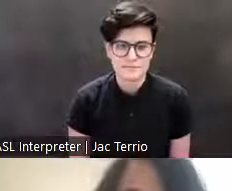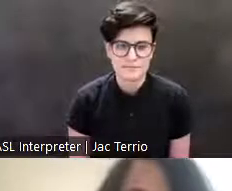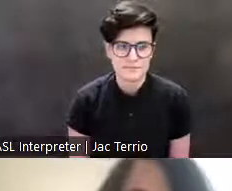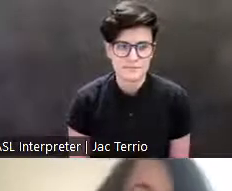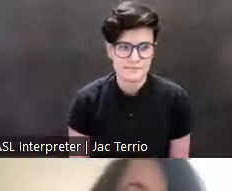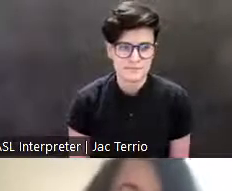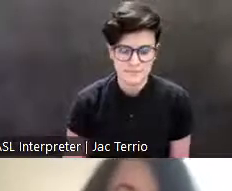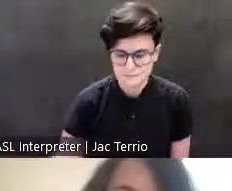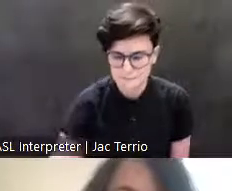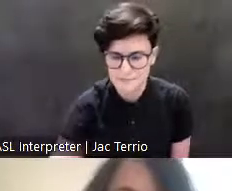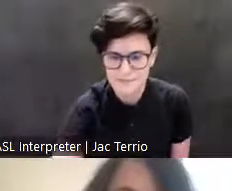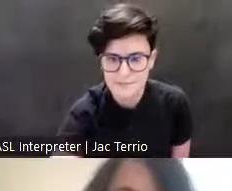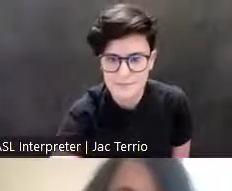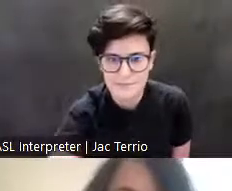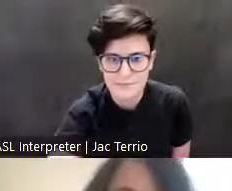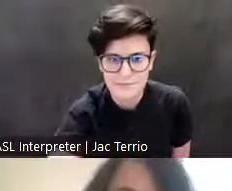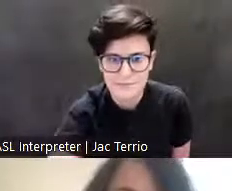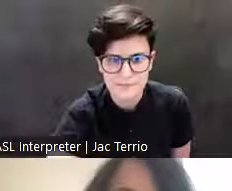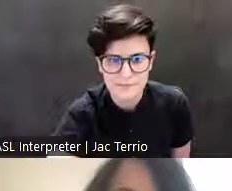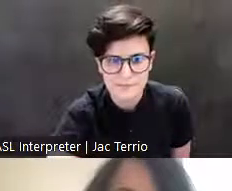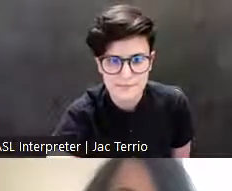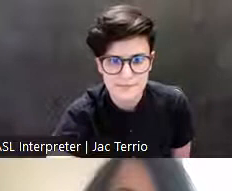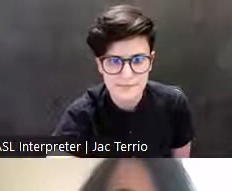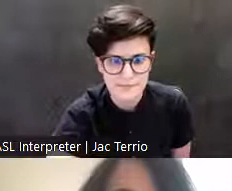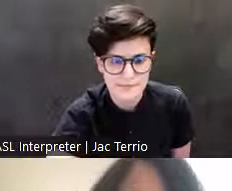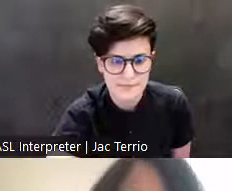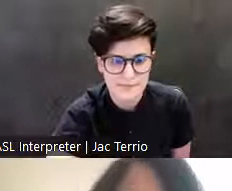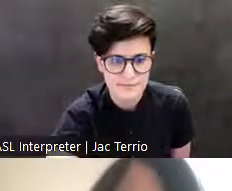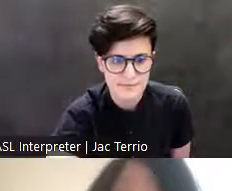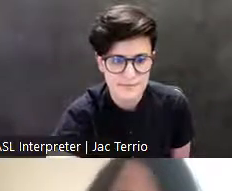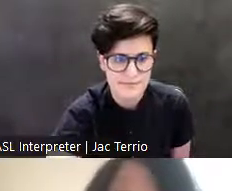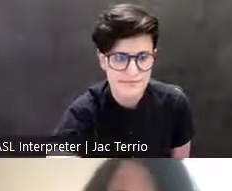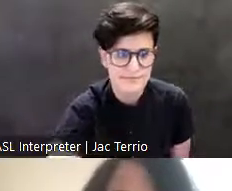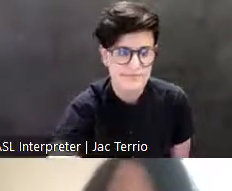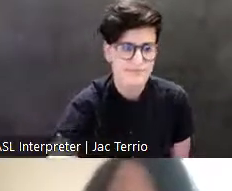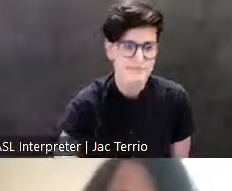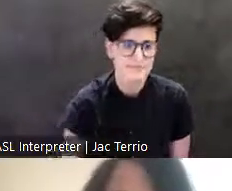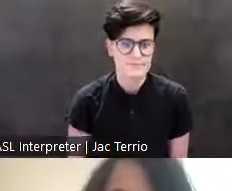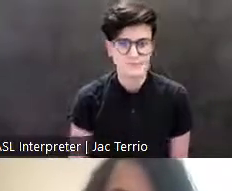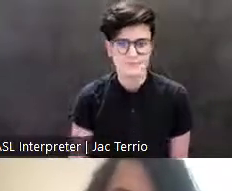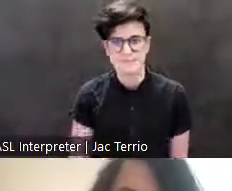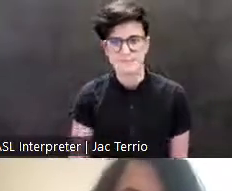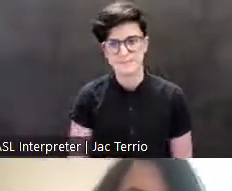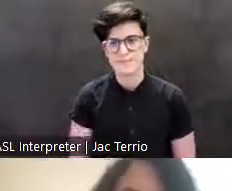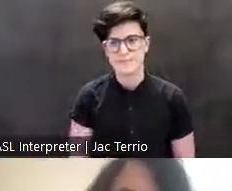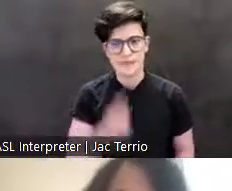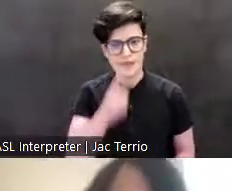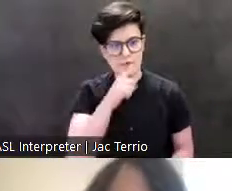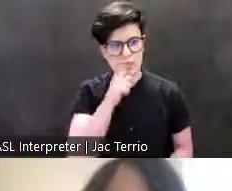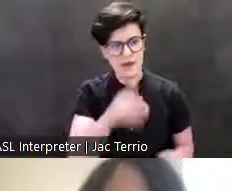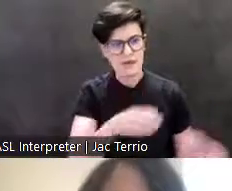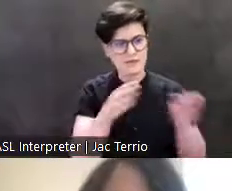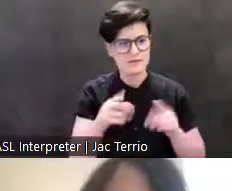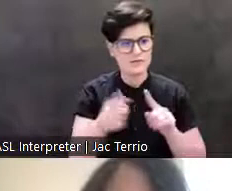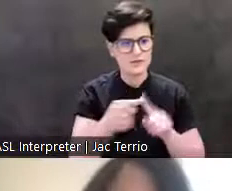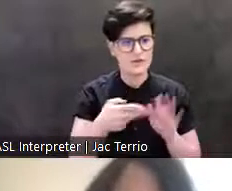Can you move to the first slide please.